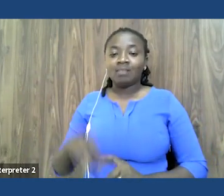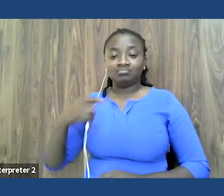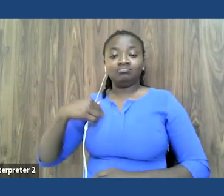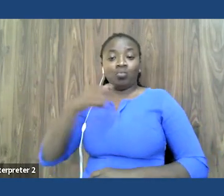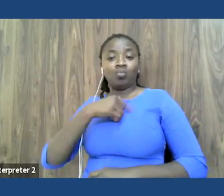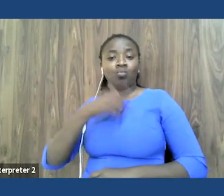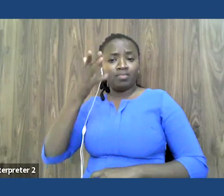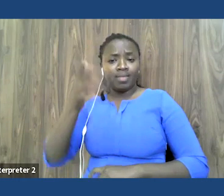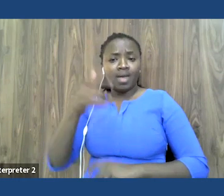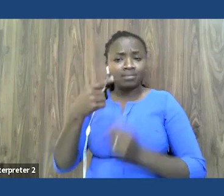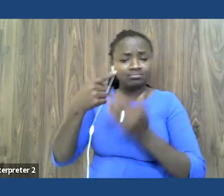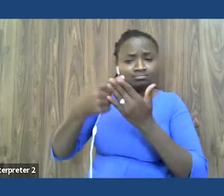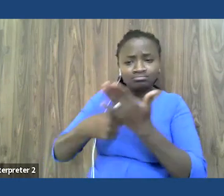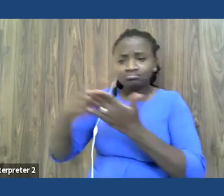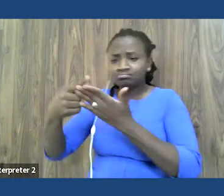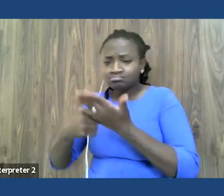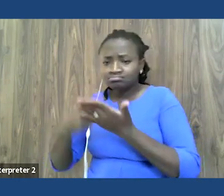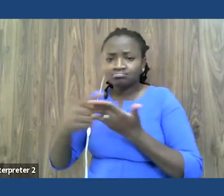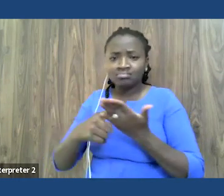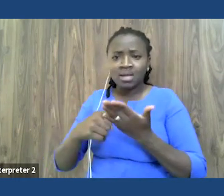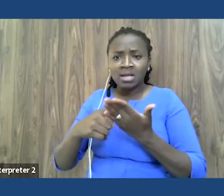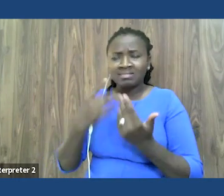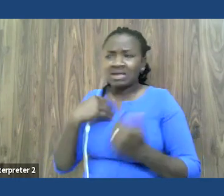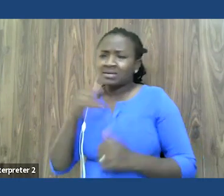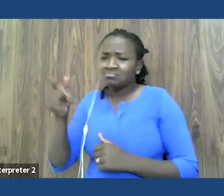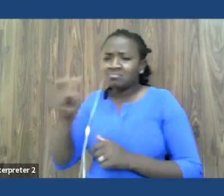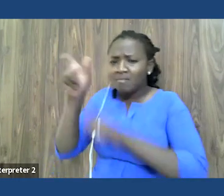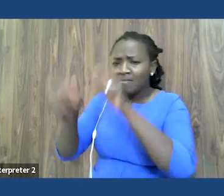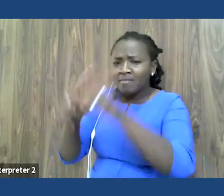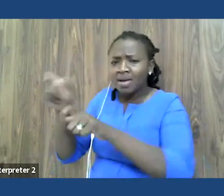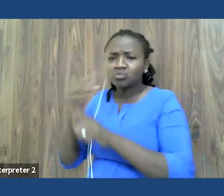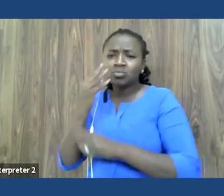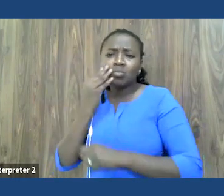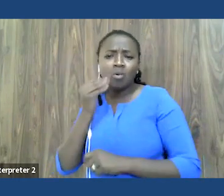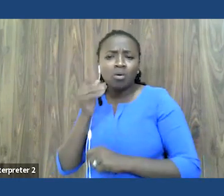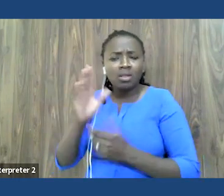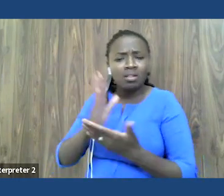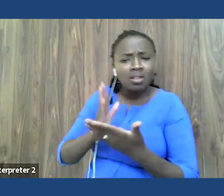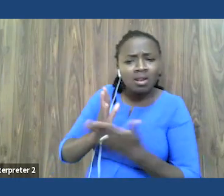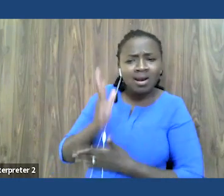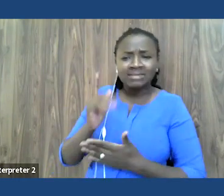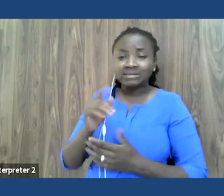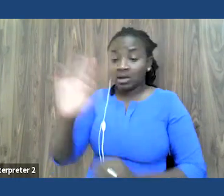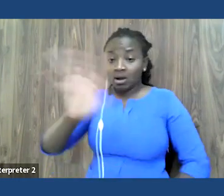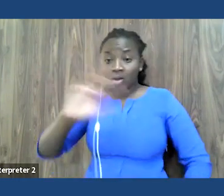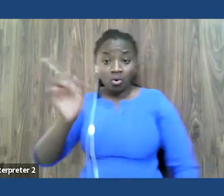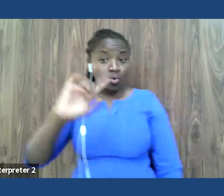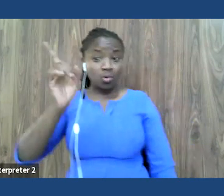So often, I would hear, no, no, no. You don't understand.